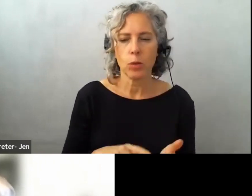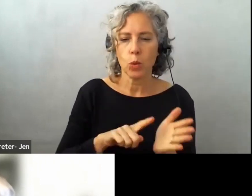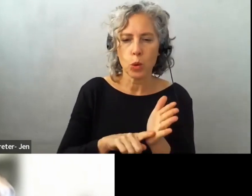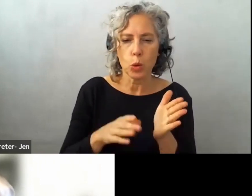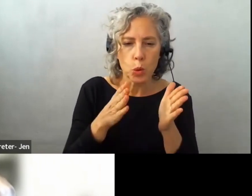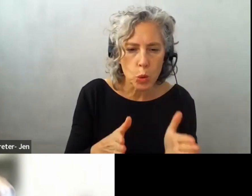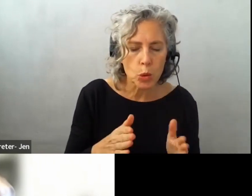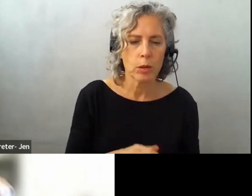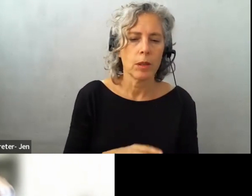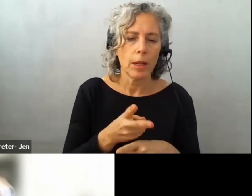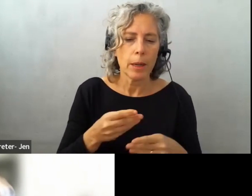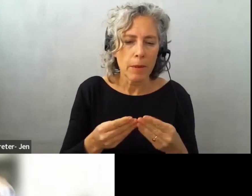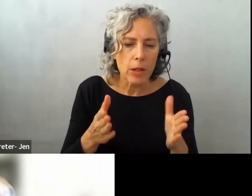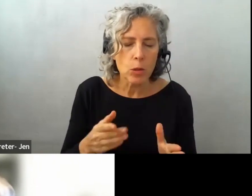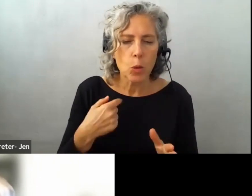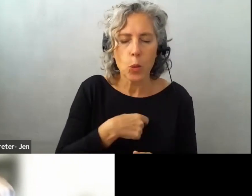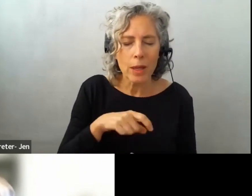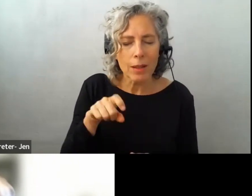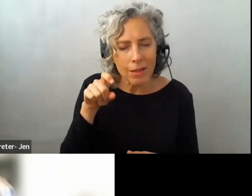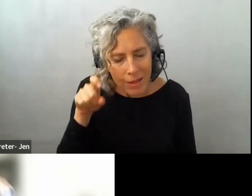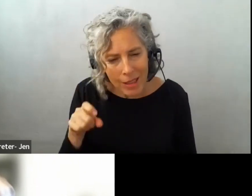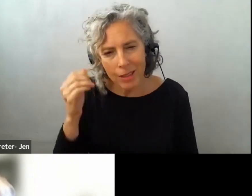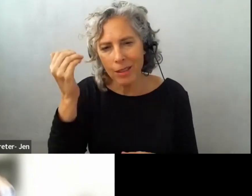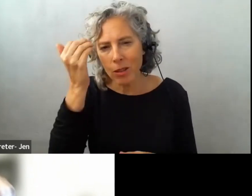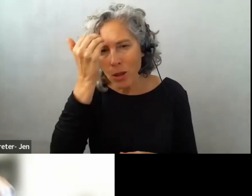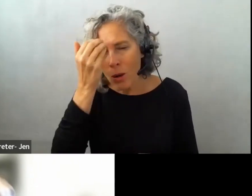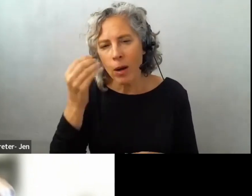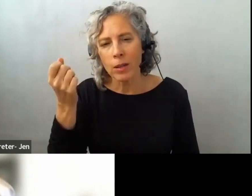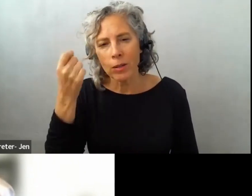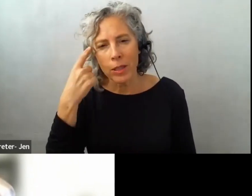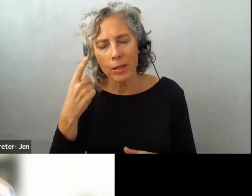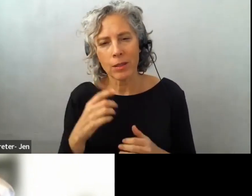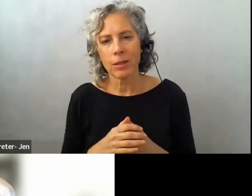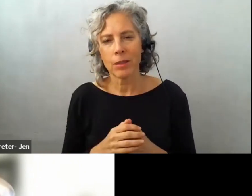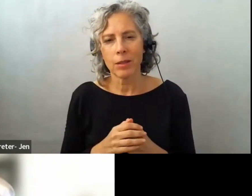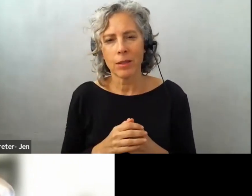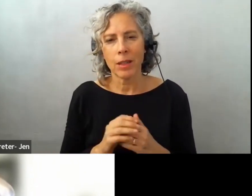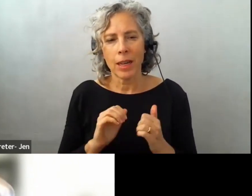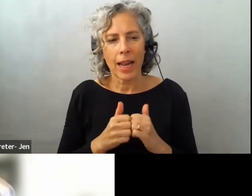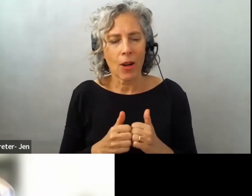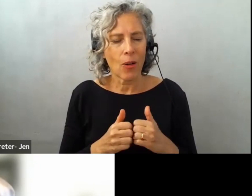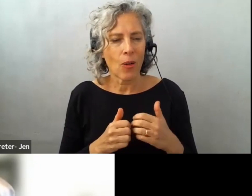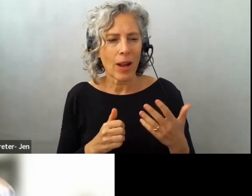providers, we need to understand how all these interplane factors